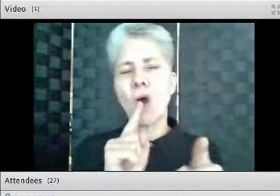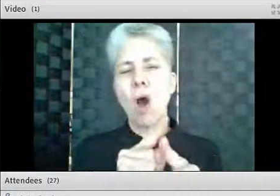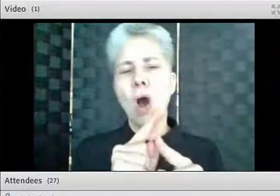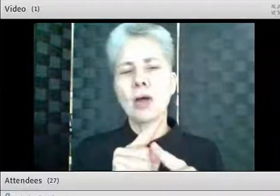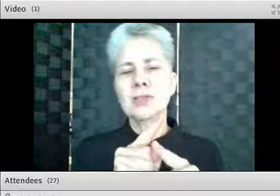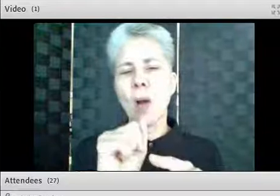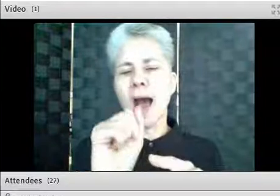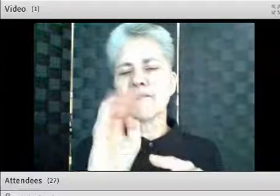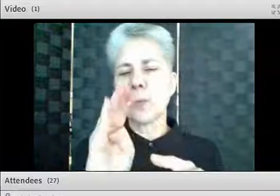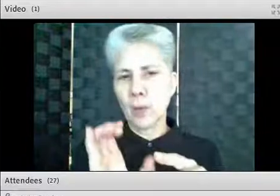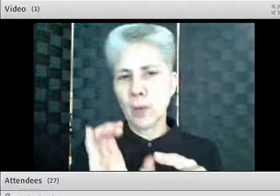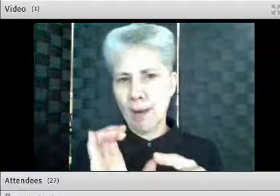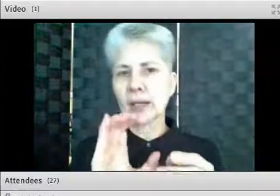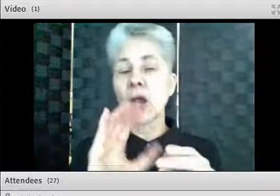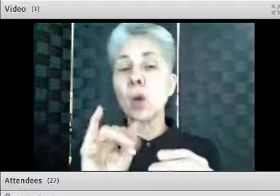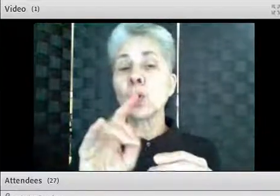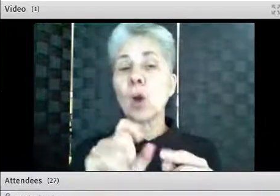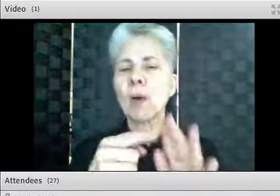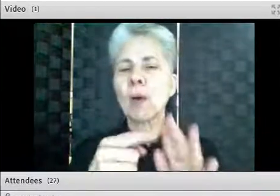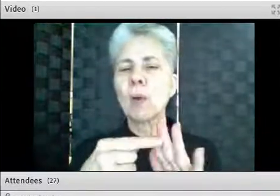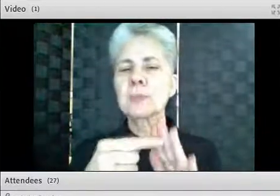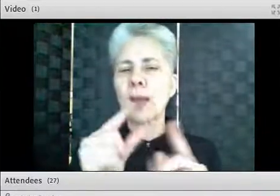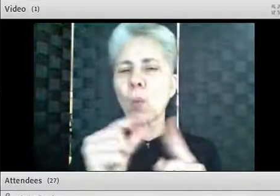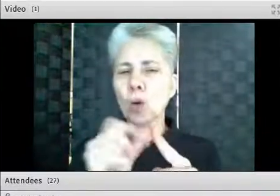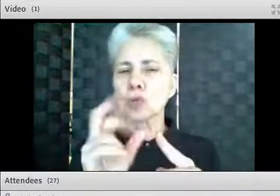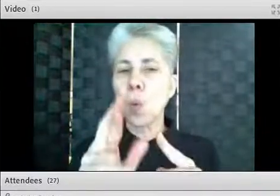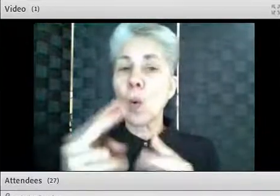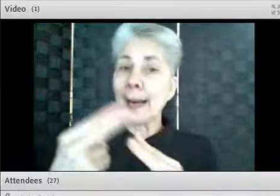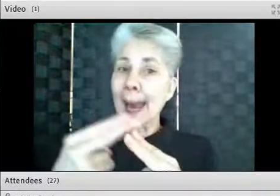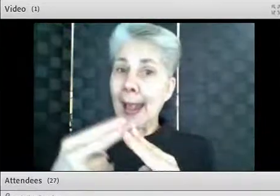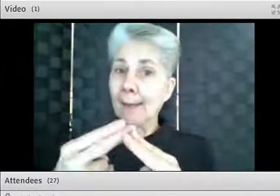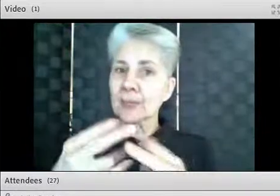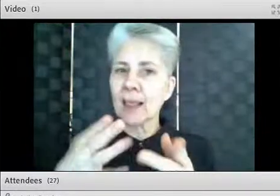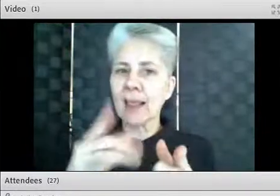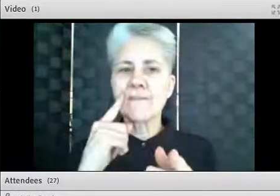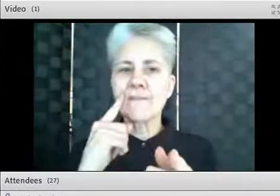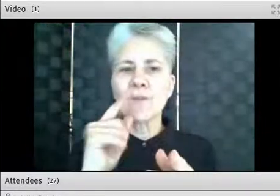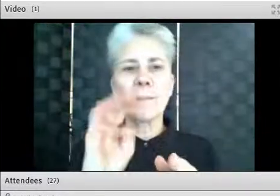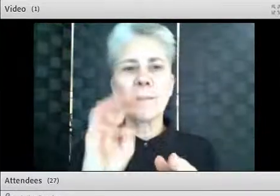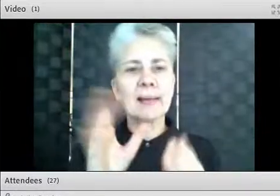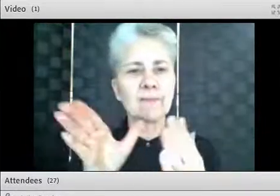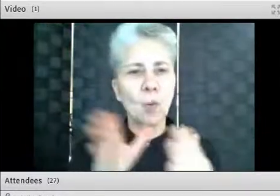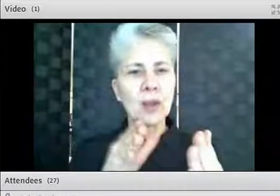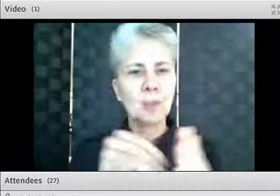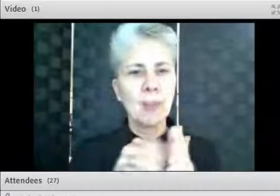but they represent words or names that allow for the alphabetical arrangement of books on the shelf.